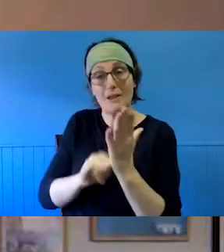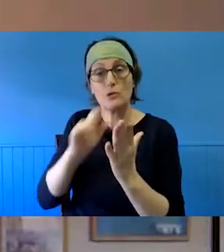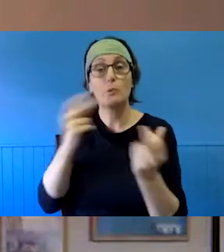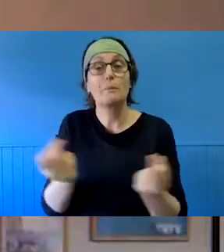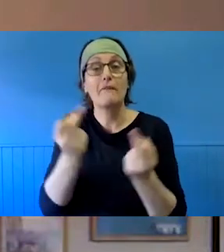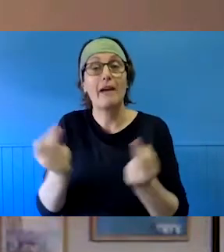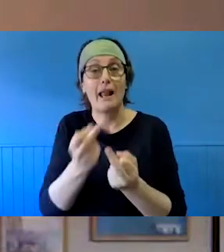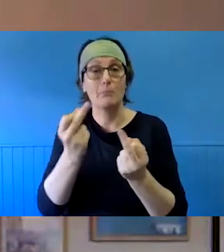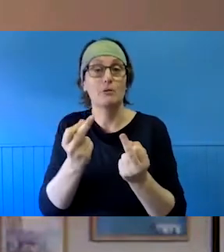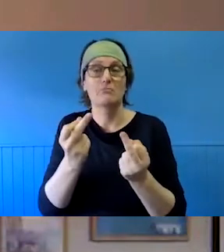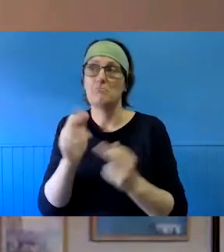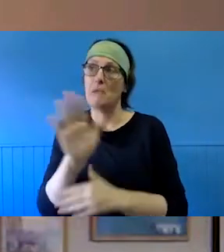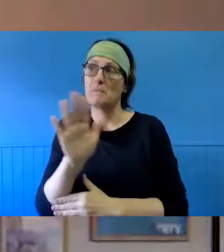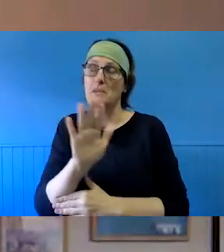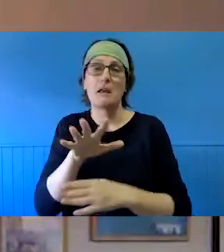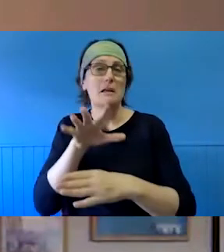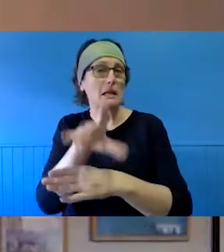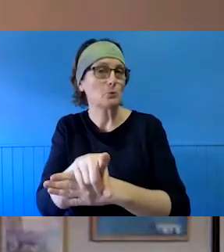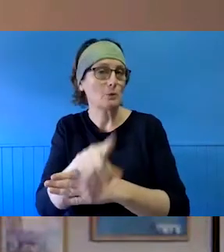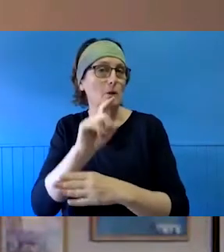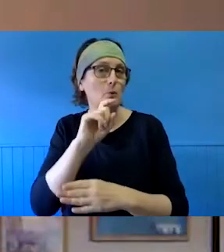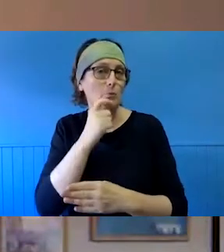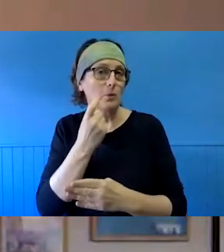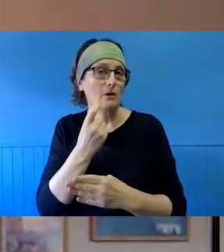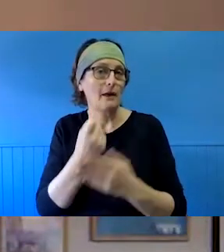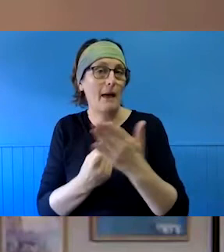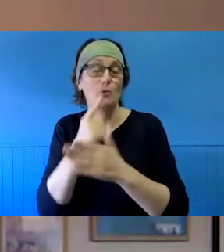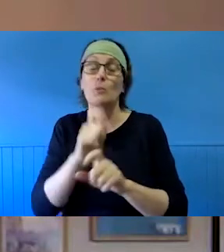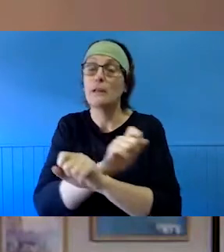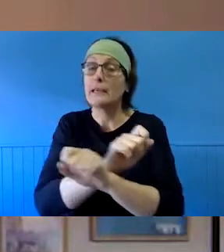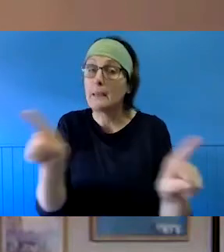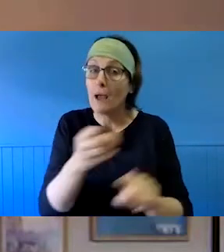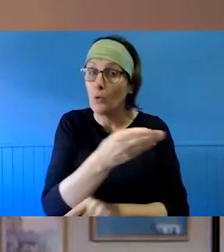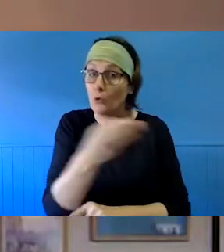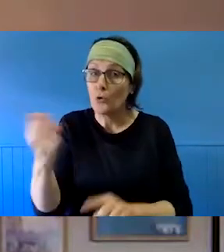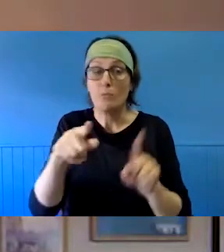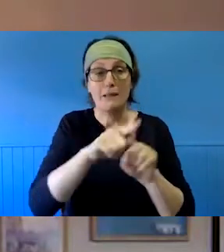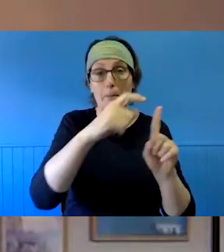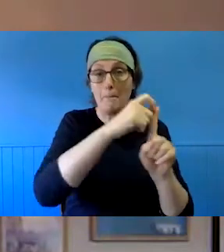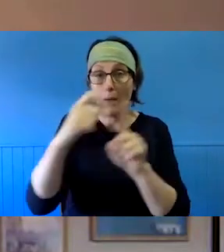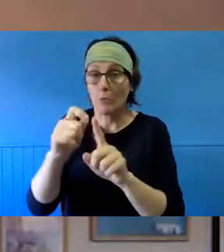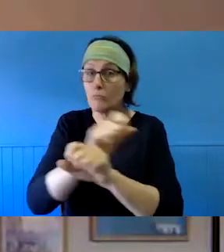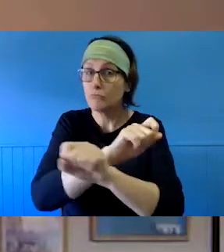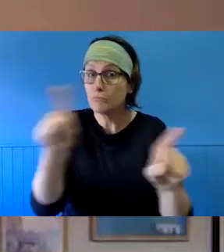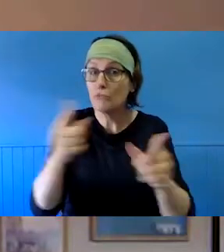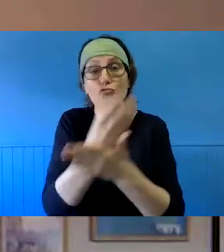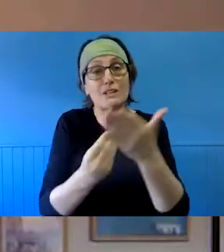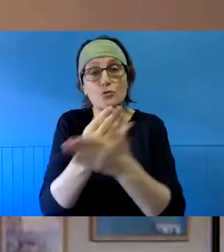the session around midnext week which we will send to you via email along with the PowerPoint and any Resources from today.